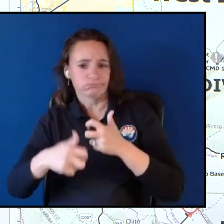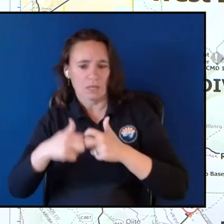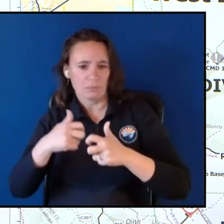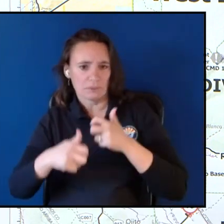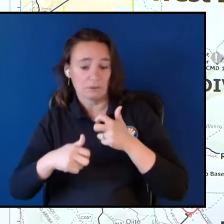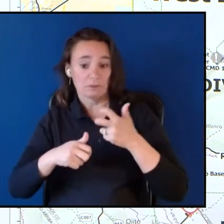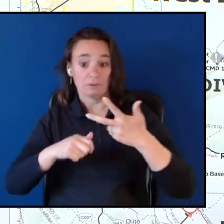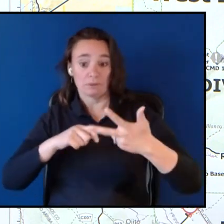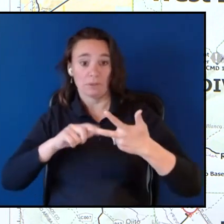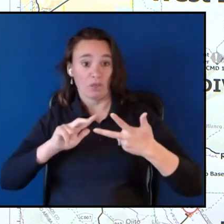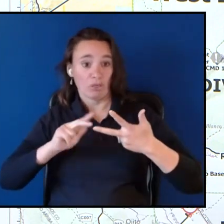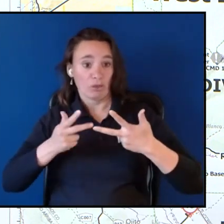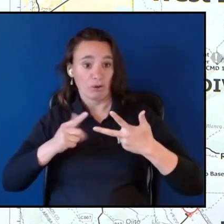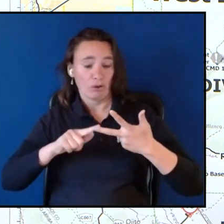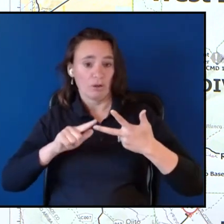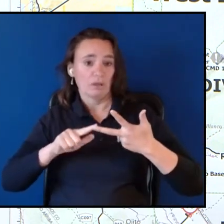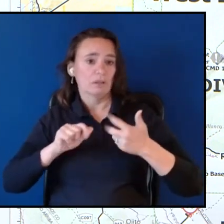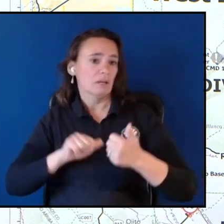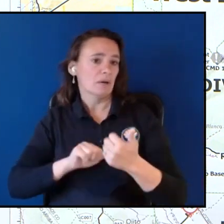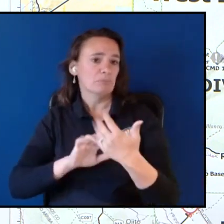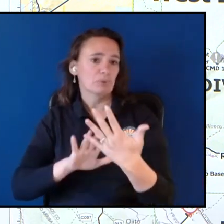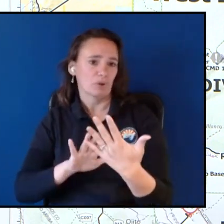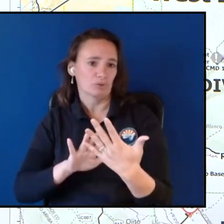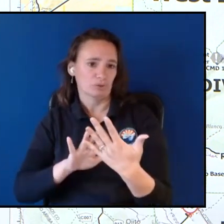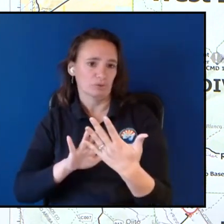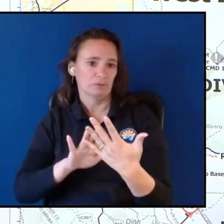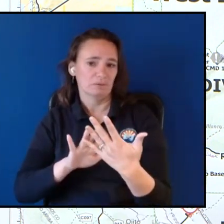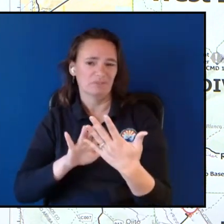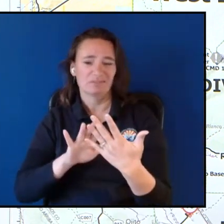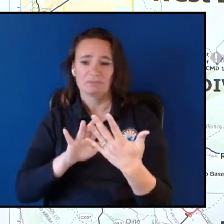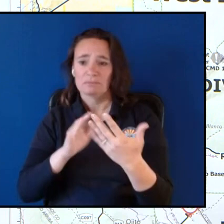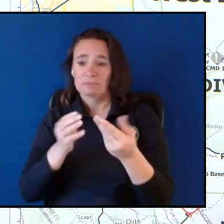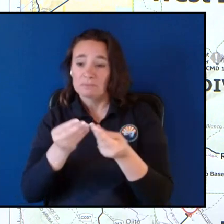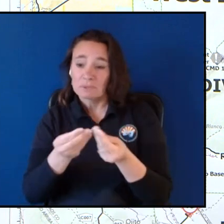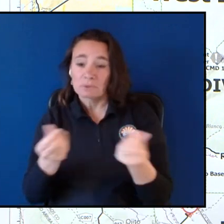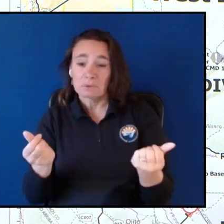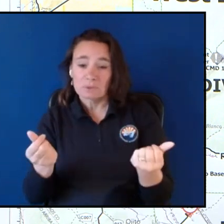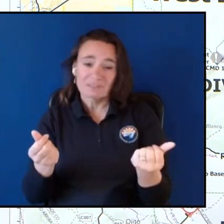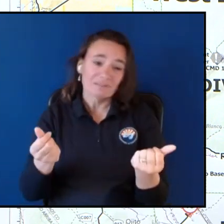say a solution, but no, we don't always have a solution right away, especially in a complex environment. But we do